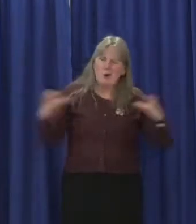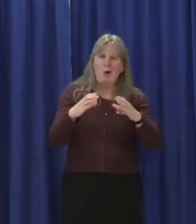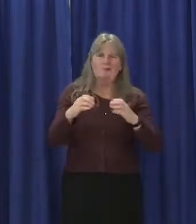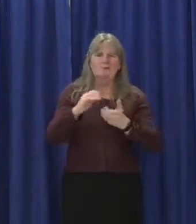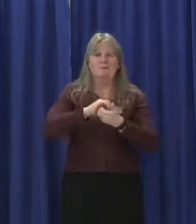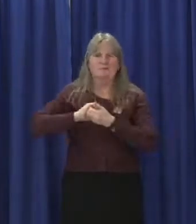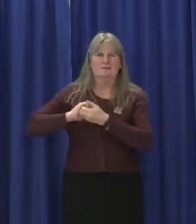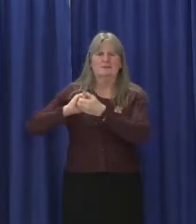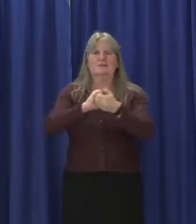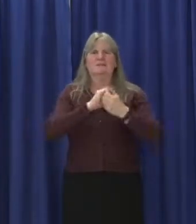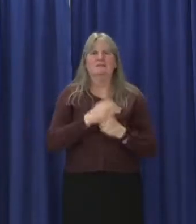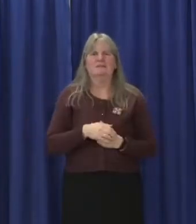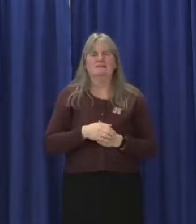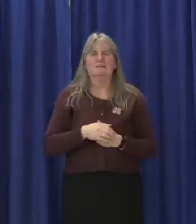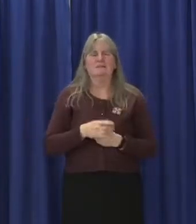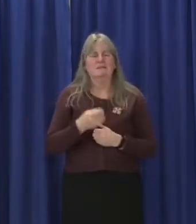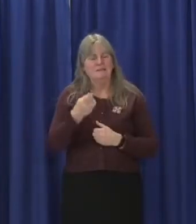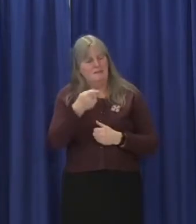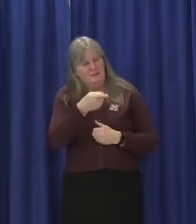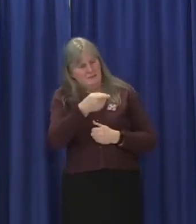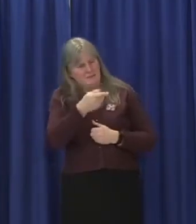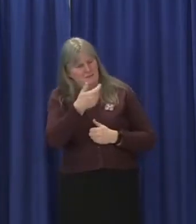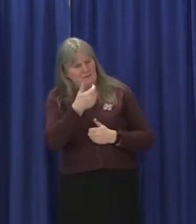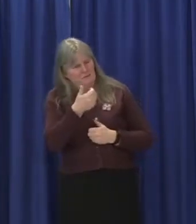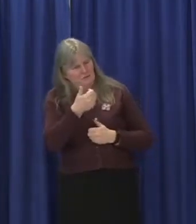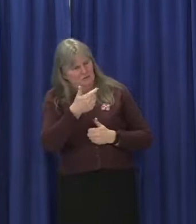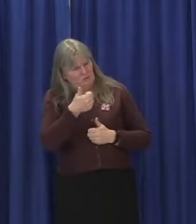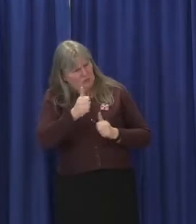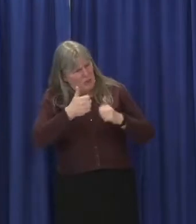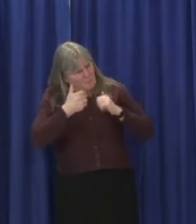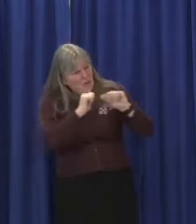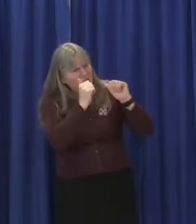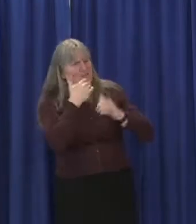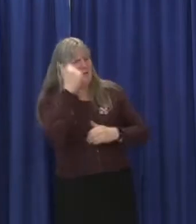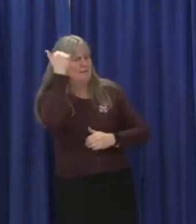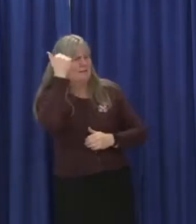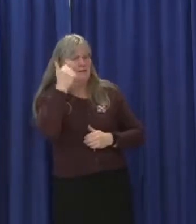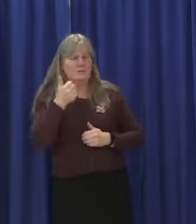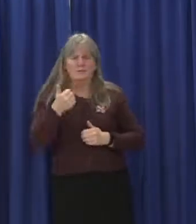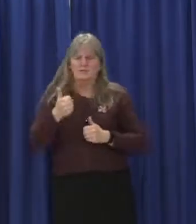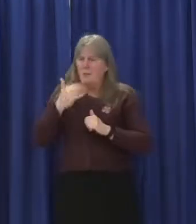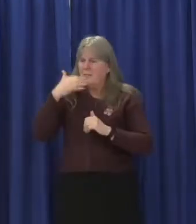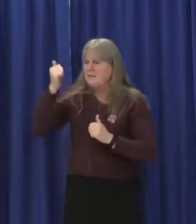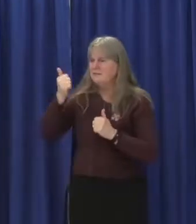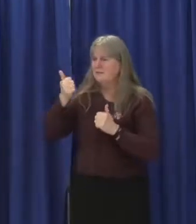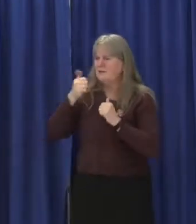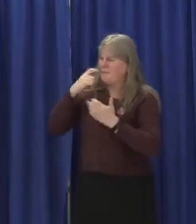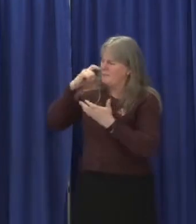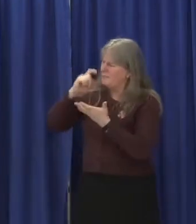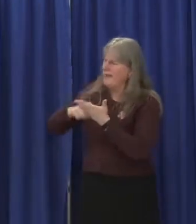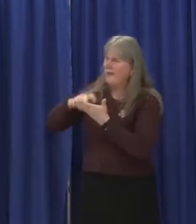Knowing that people are really doing the best they can in a tough situation in order to protect the wonderful lives